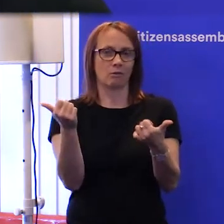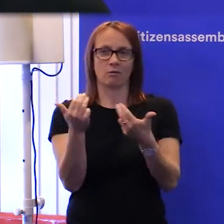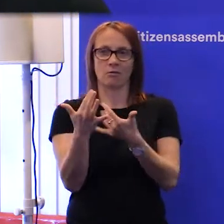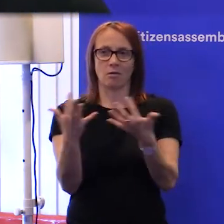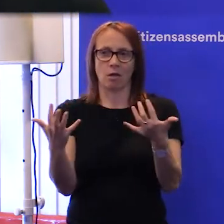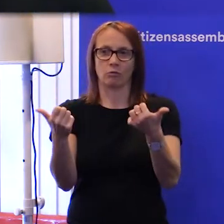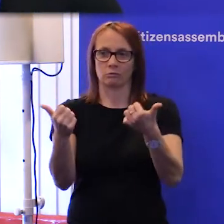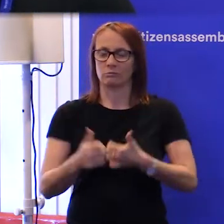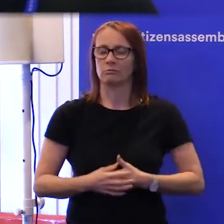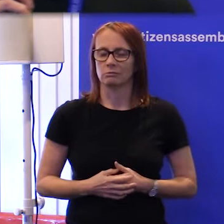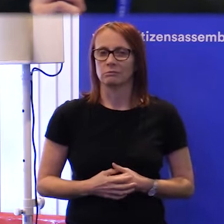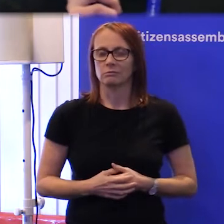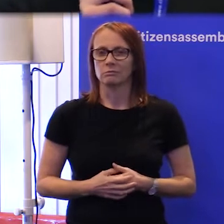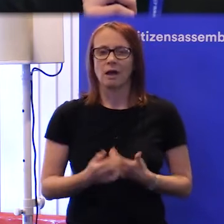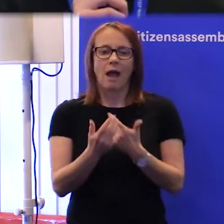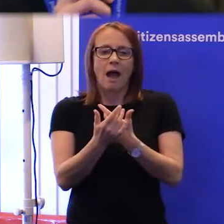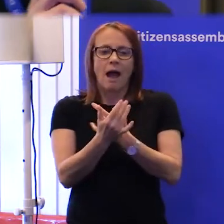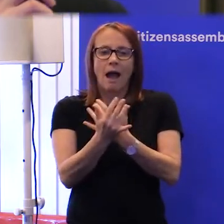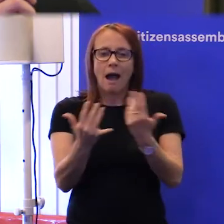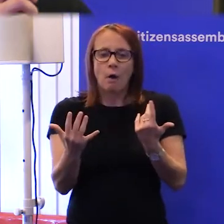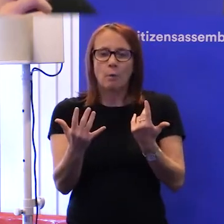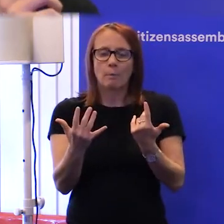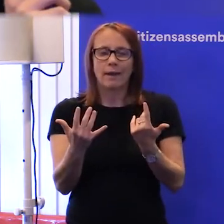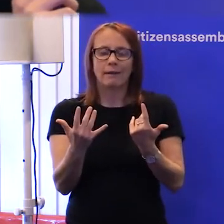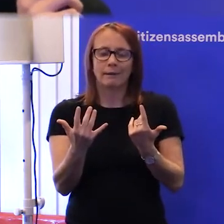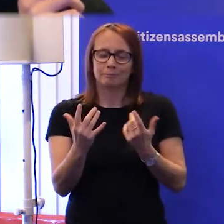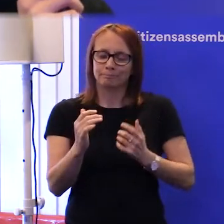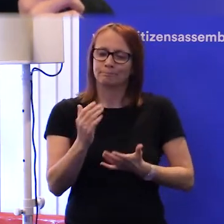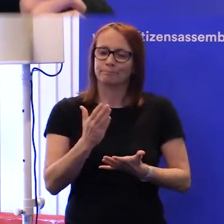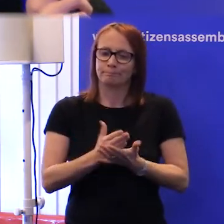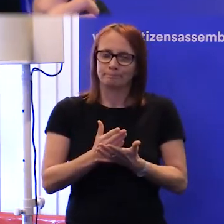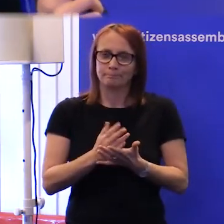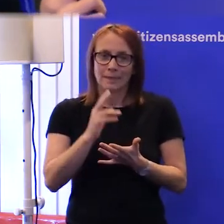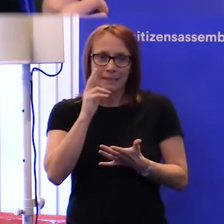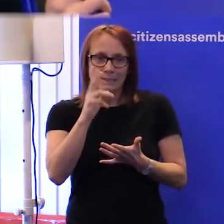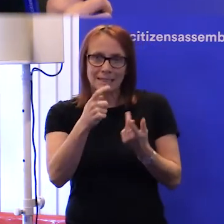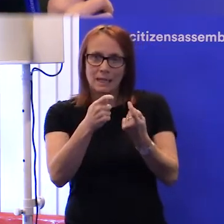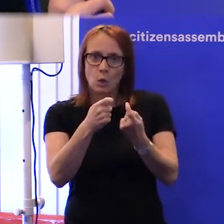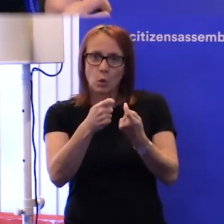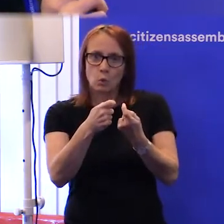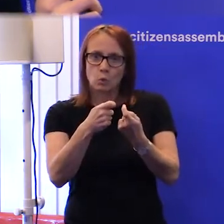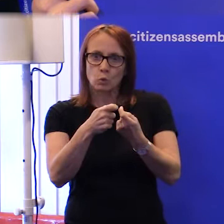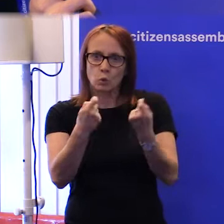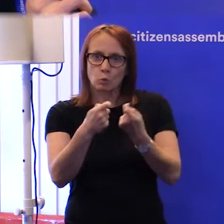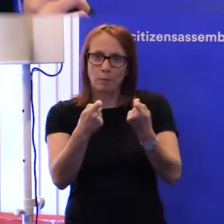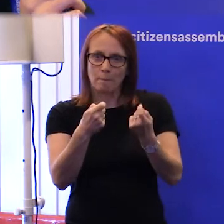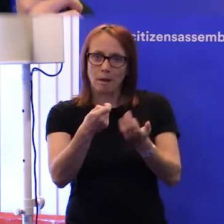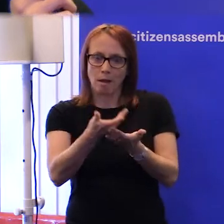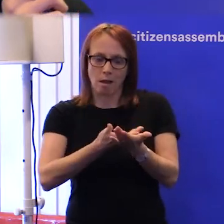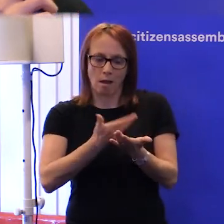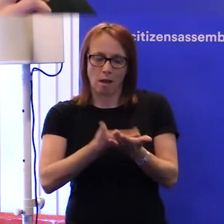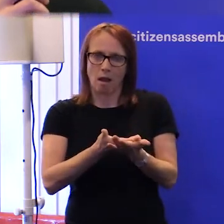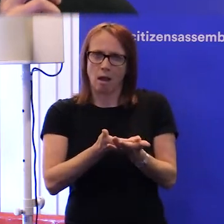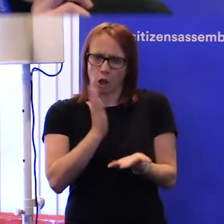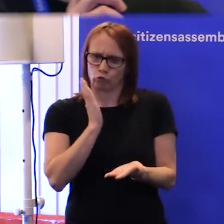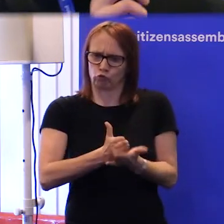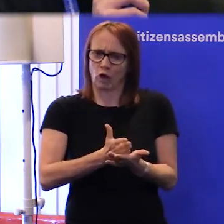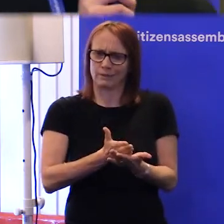more how many people still see the newspapers as a trusted source of